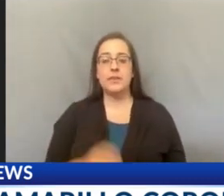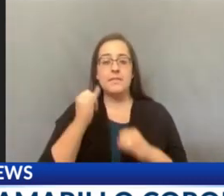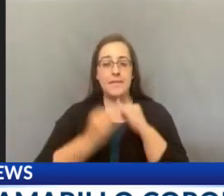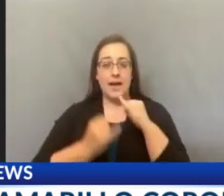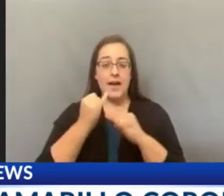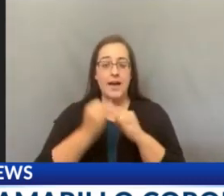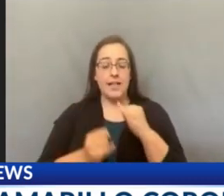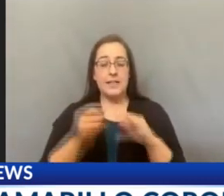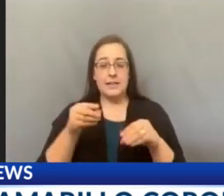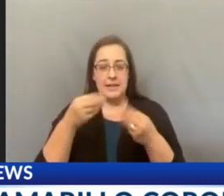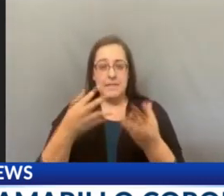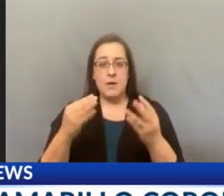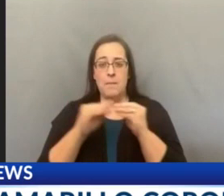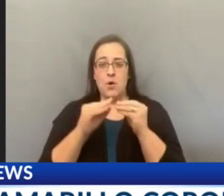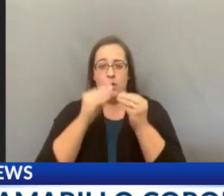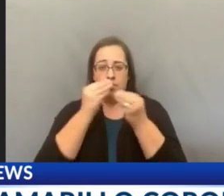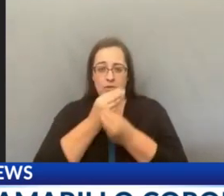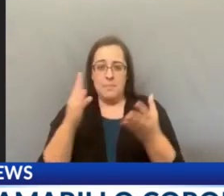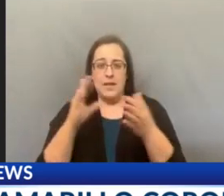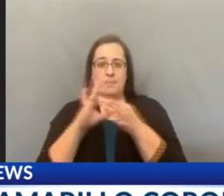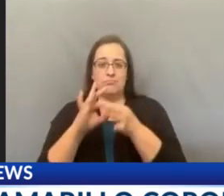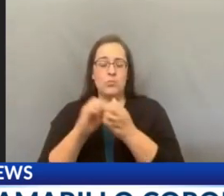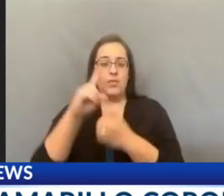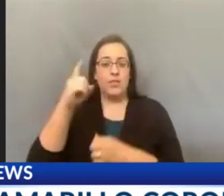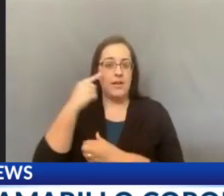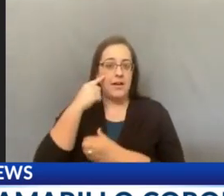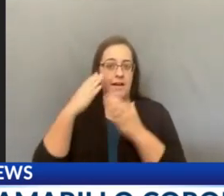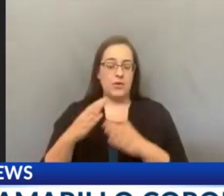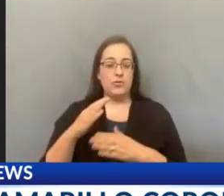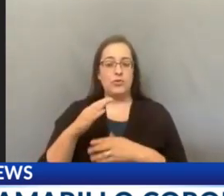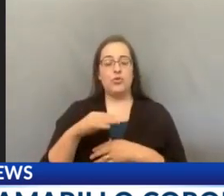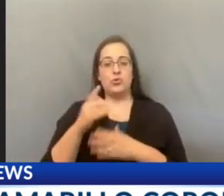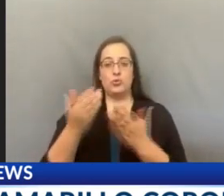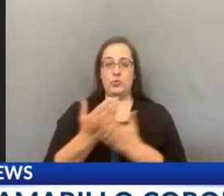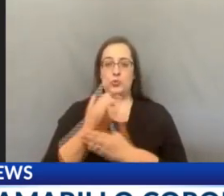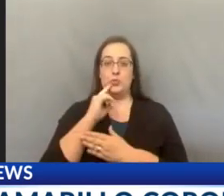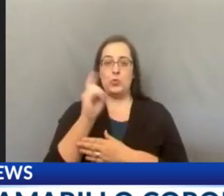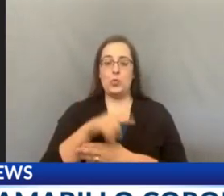AVAILABLE BY PHONE AND E-MAIL AND ANY OTHER VIRTUAL MEDIA.